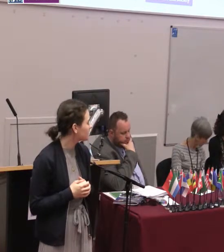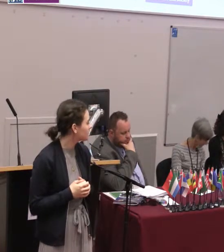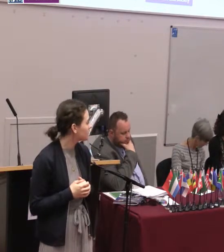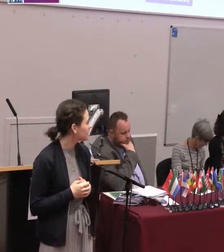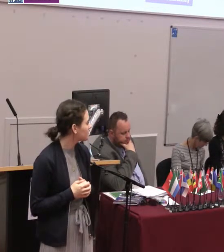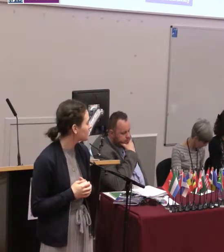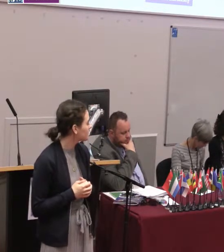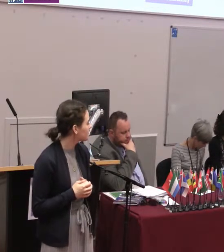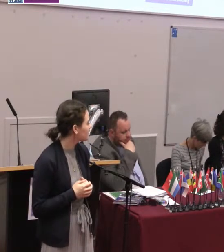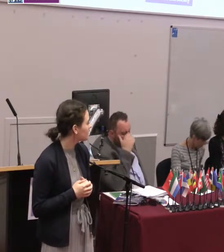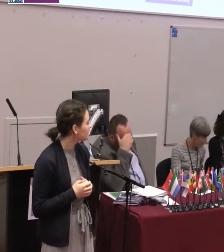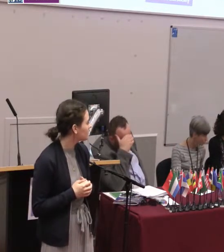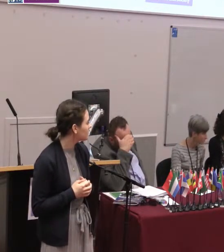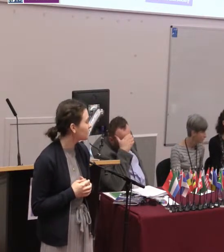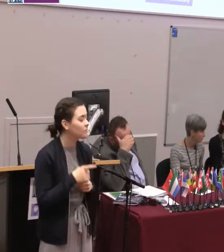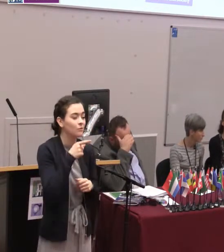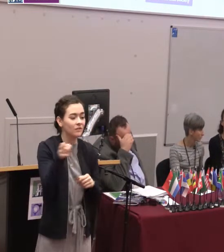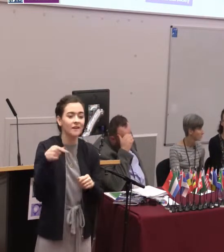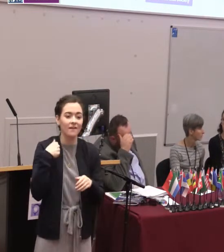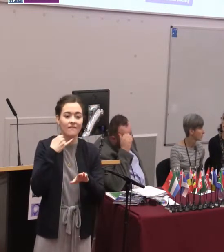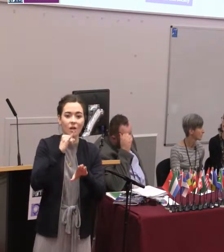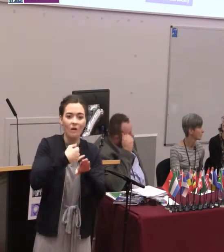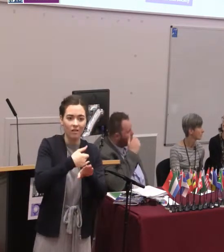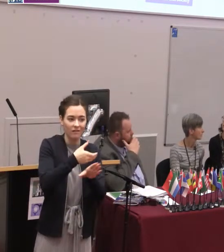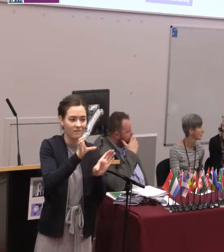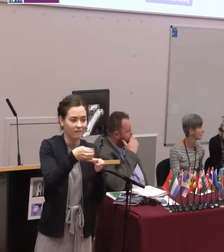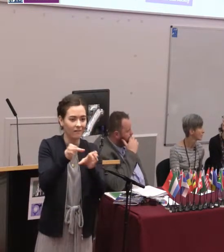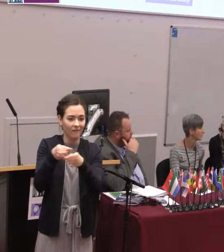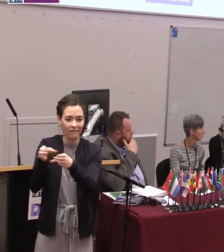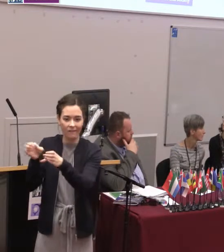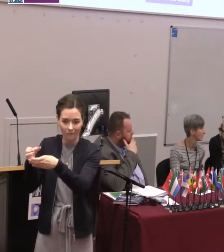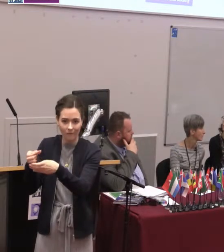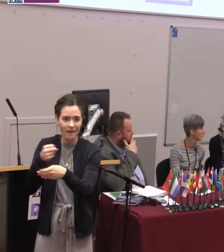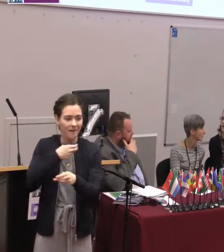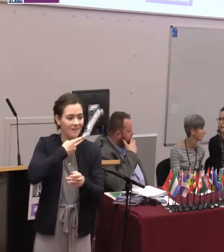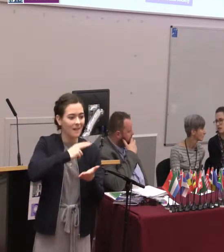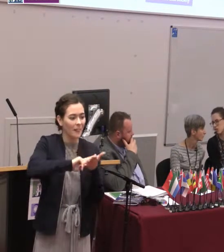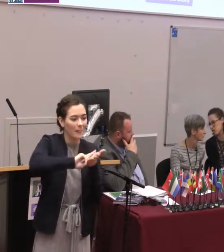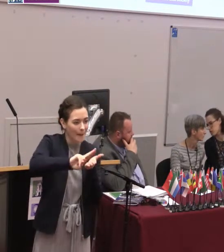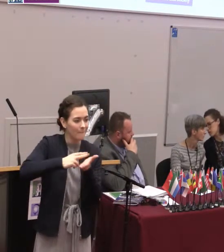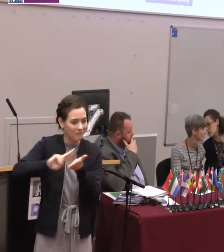We were even colour coded into groups, with stars and labels and categories.